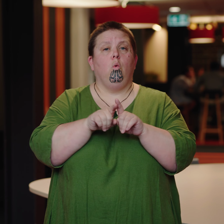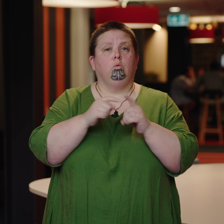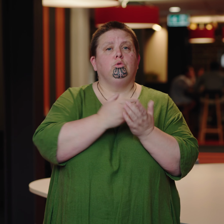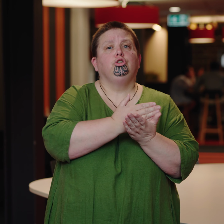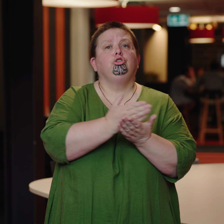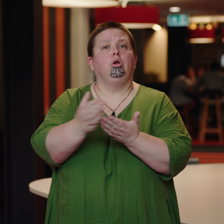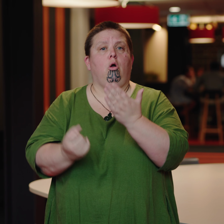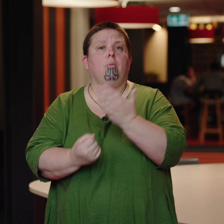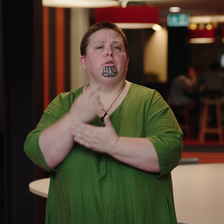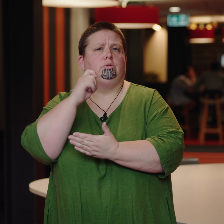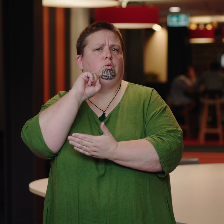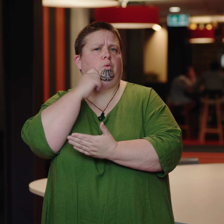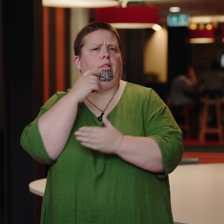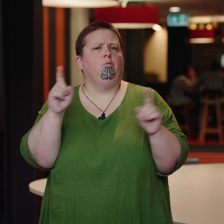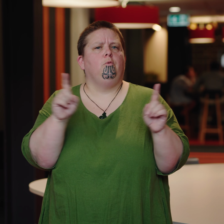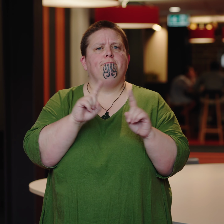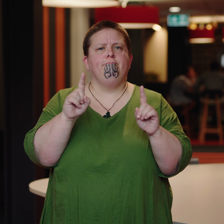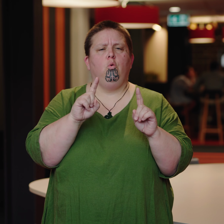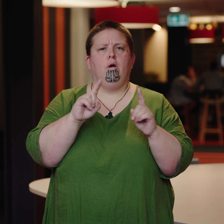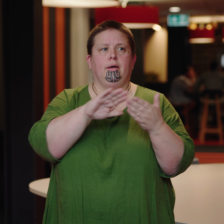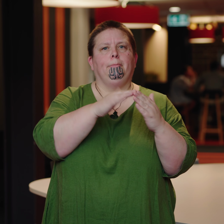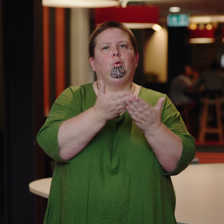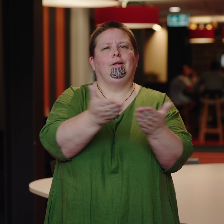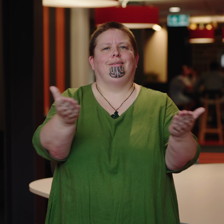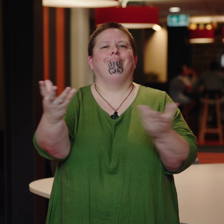We will also be sharing opportunities for the community to get involved.